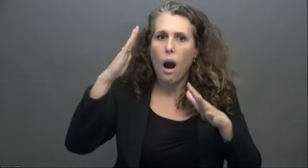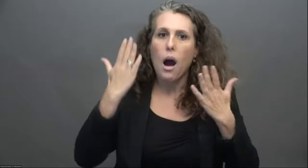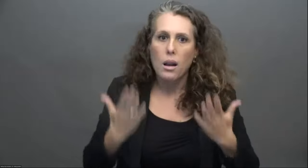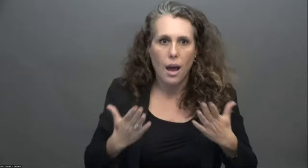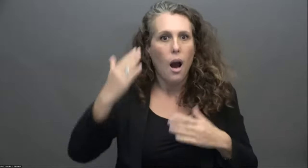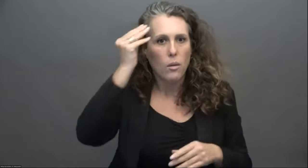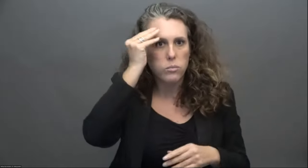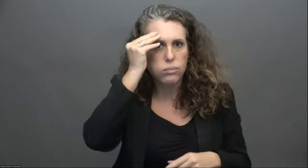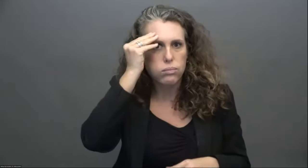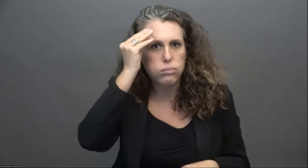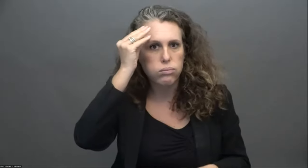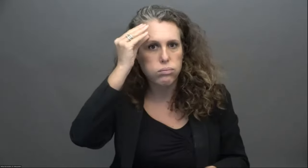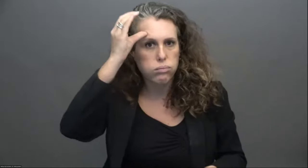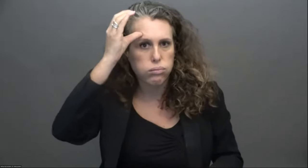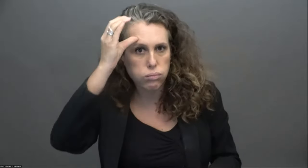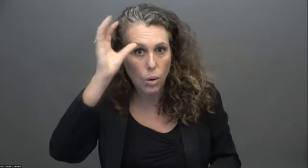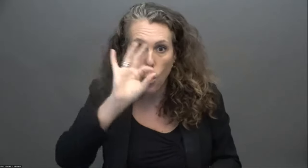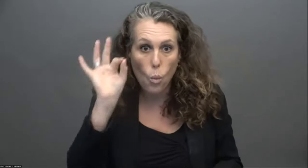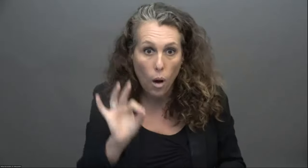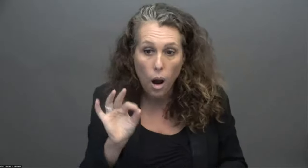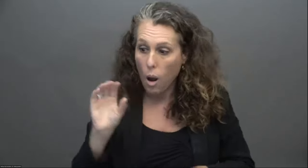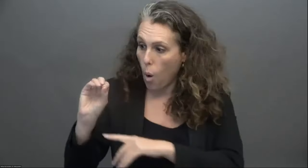training. 16:44:38 When we carry out unconscious bias